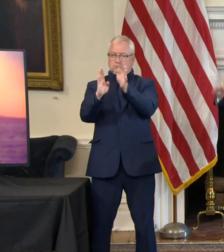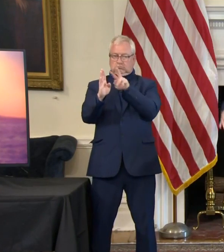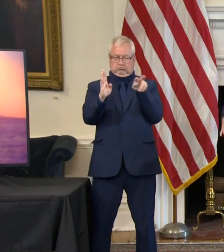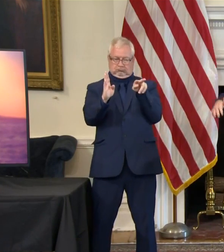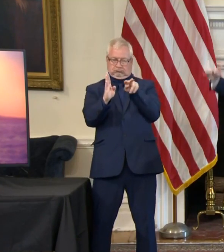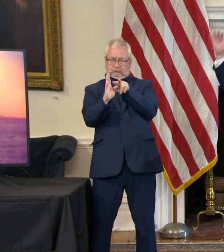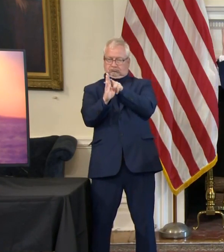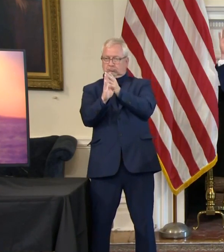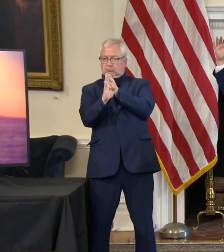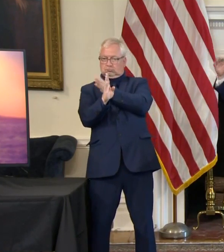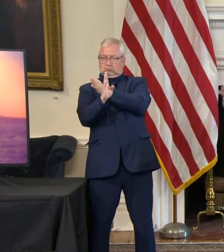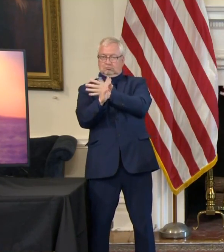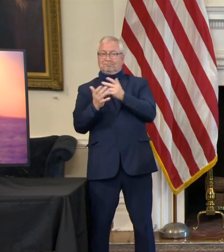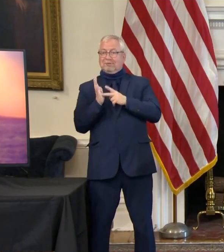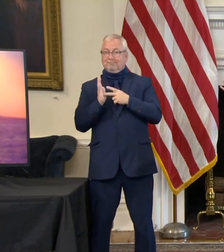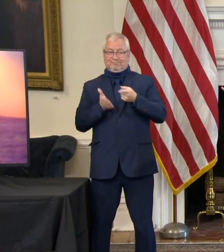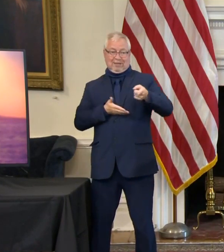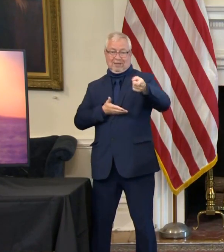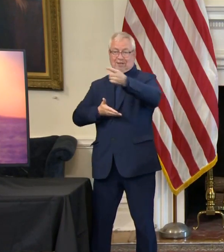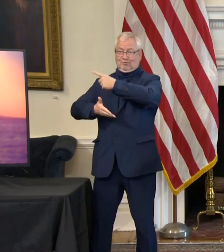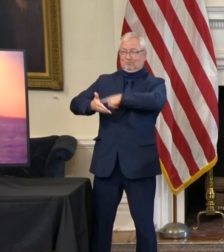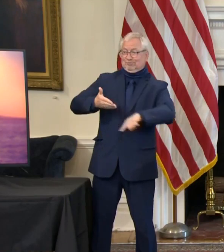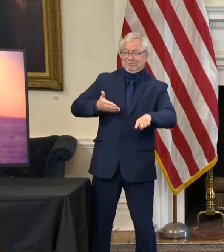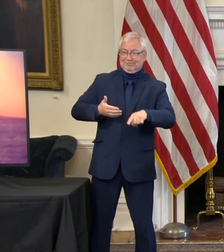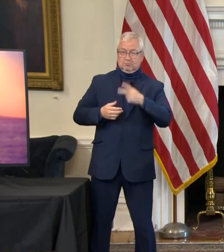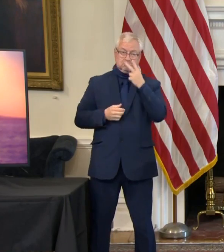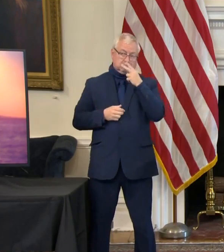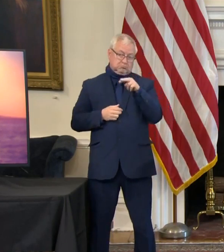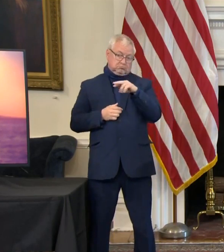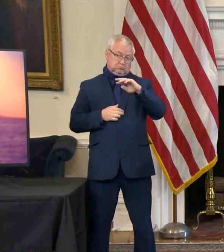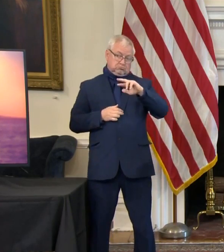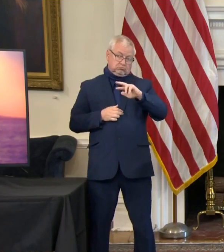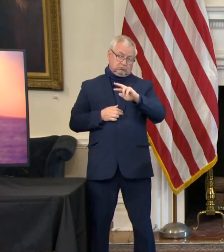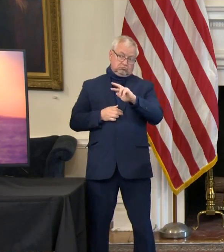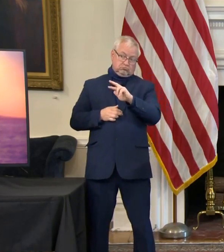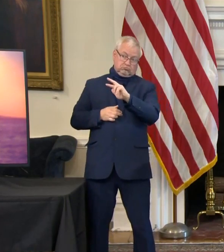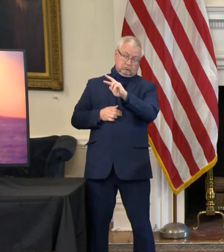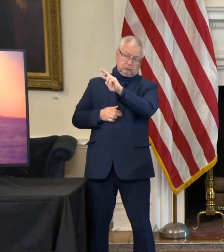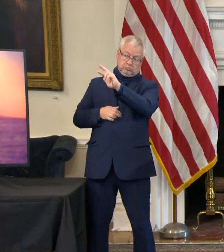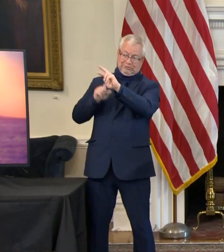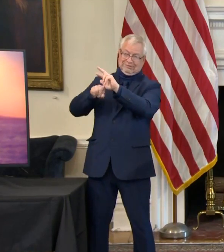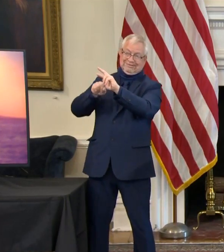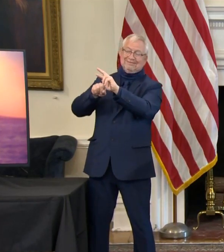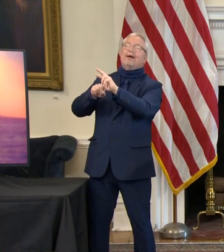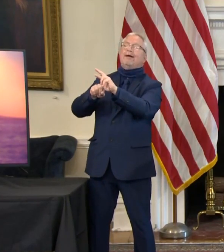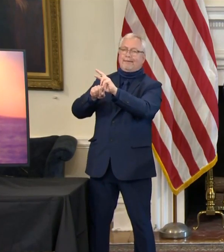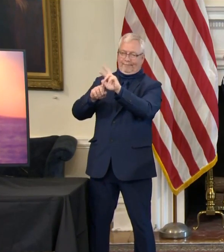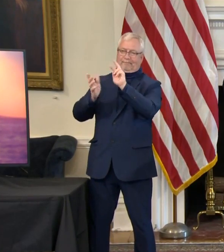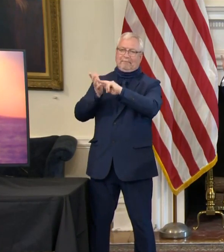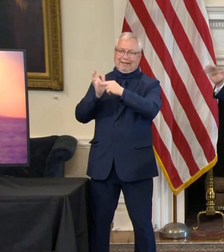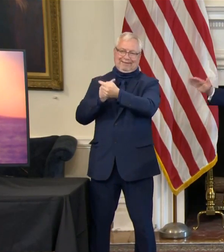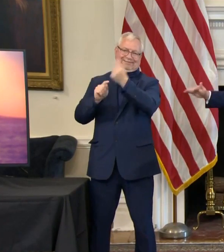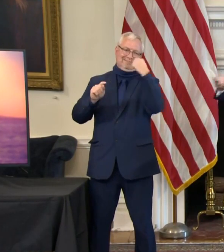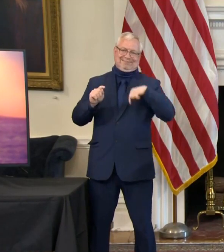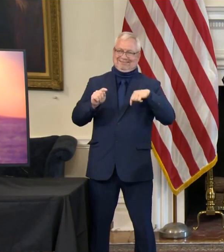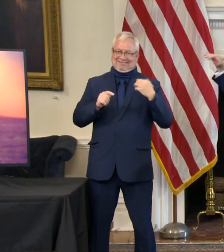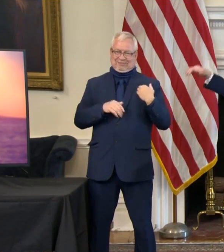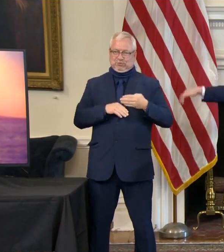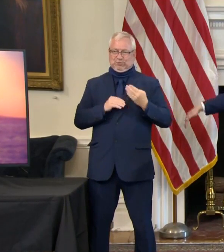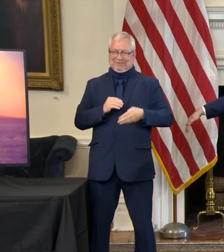IT IS WHY I SAID WE WANT TO KEEP WATCHING THIS NEXT INTO NEXT WEEK. IF THOSE TWO DAYS BECOME A SOLID WEEK OF NUBBERS GOING UP THEN THAT IS A CONCERN.